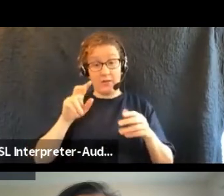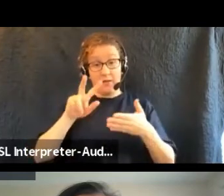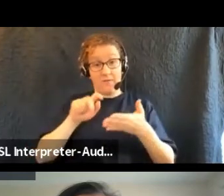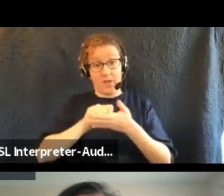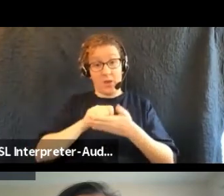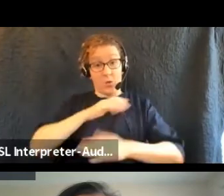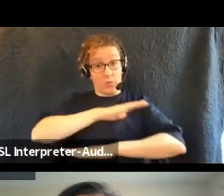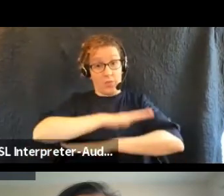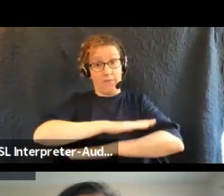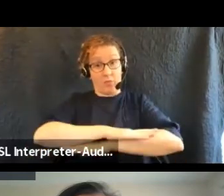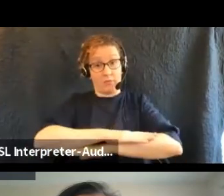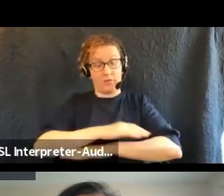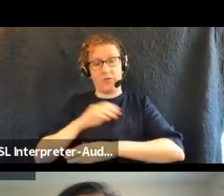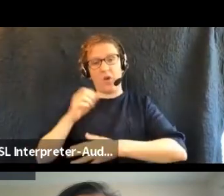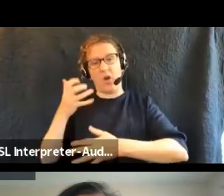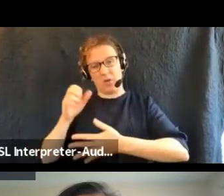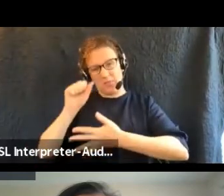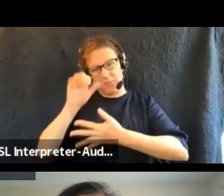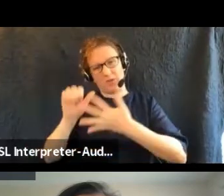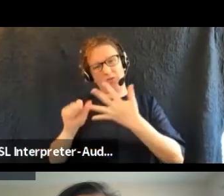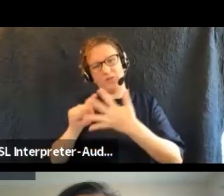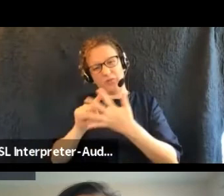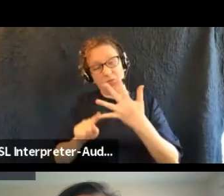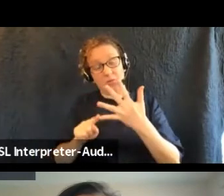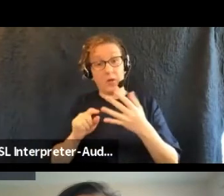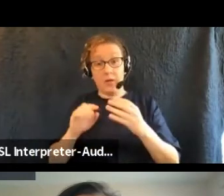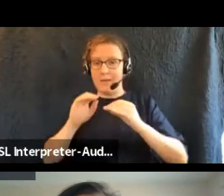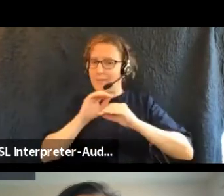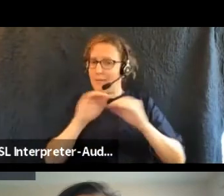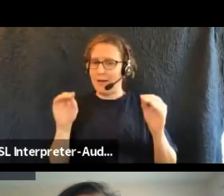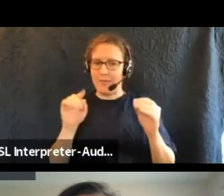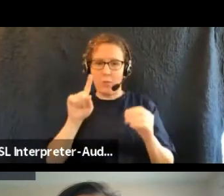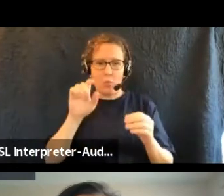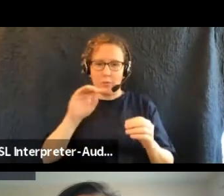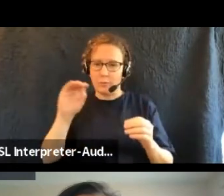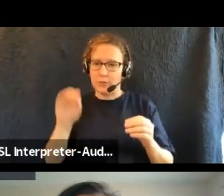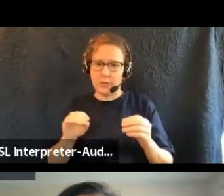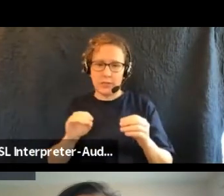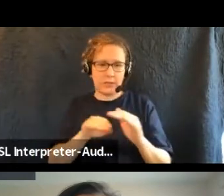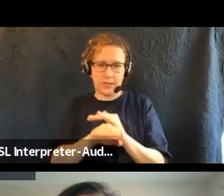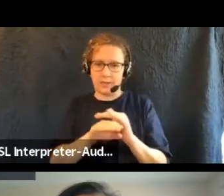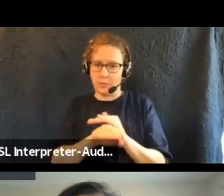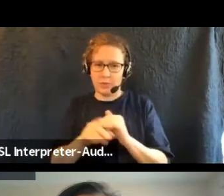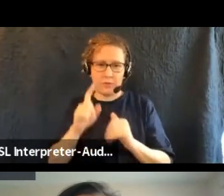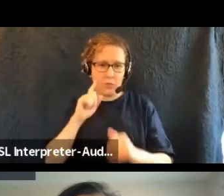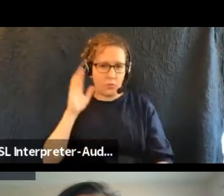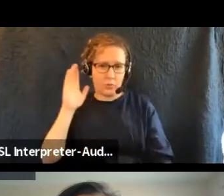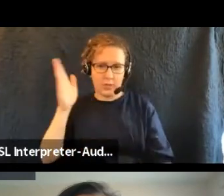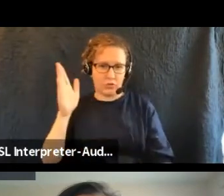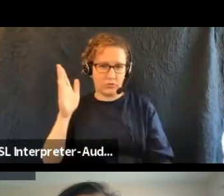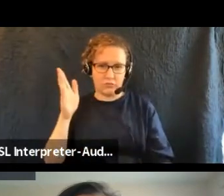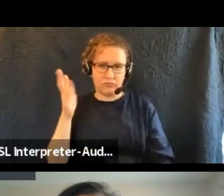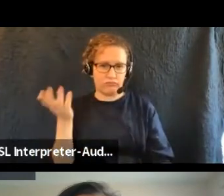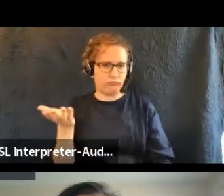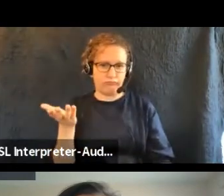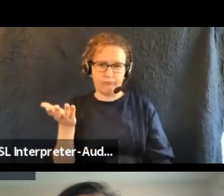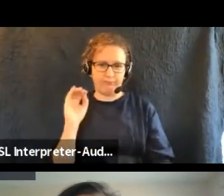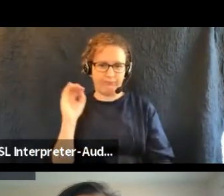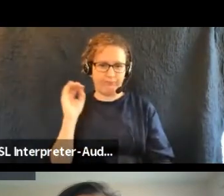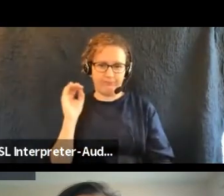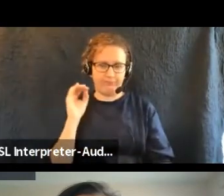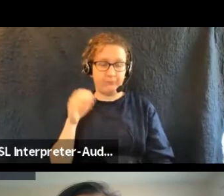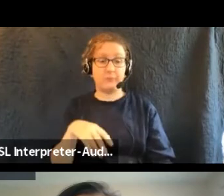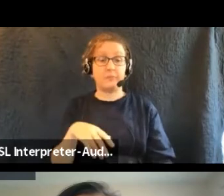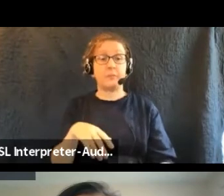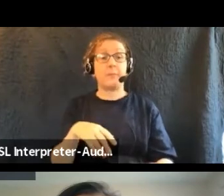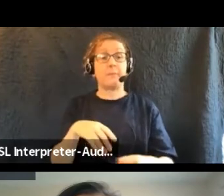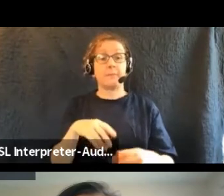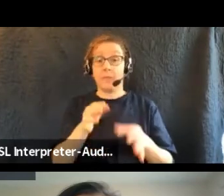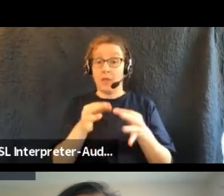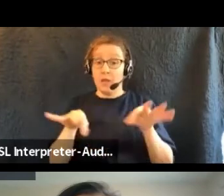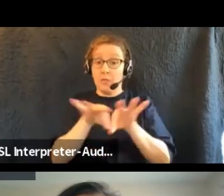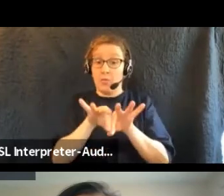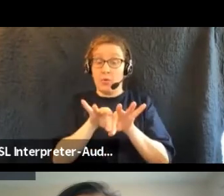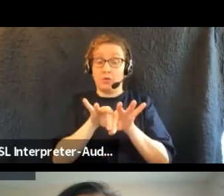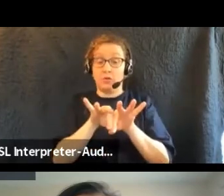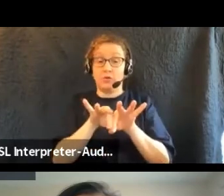None of them are entirely accessible 100% for presenters, and so it's important to communicate